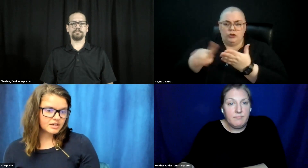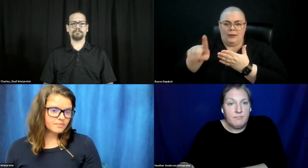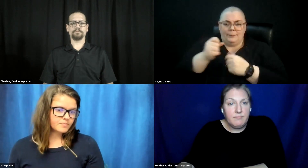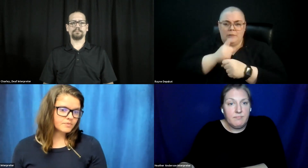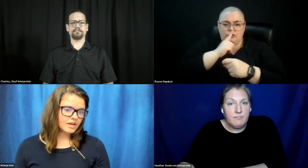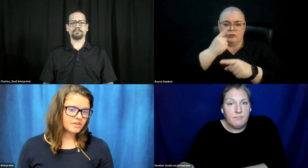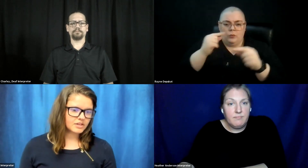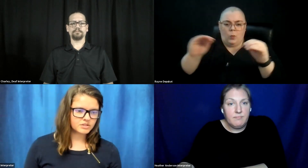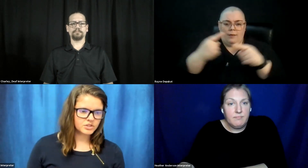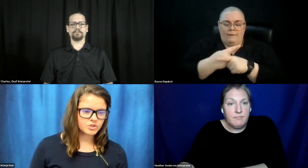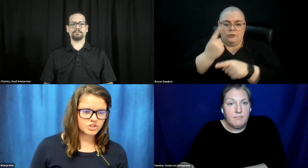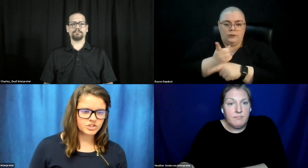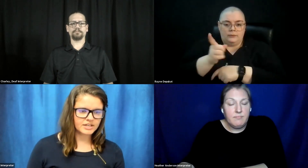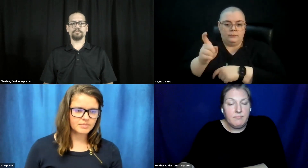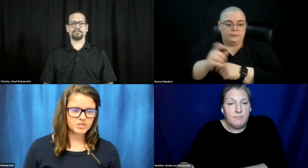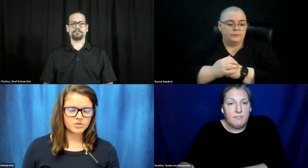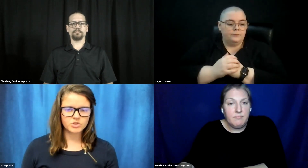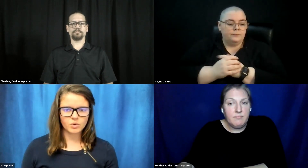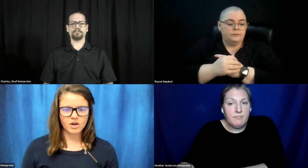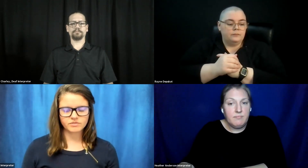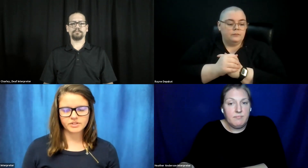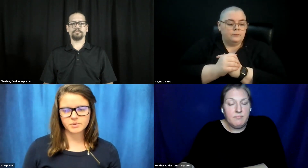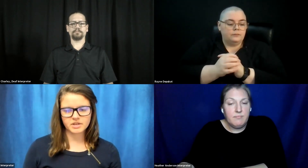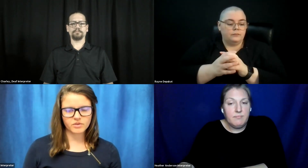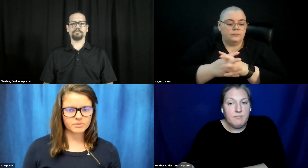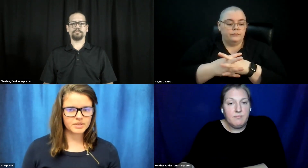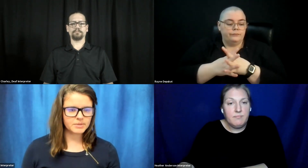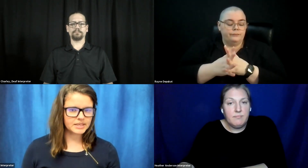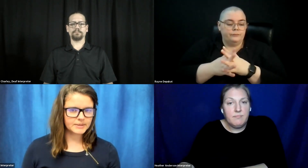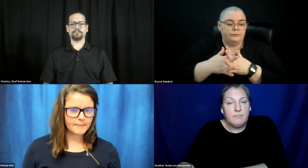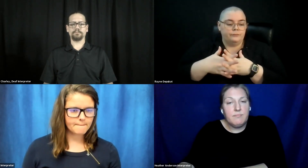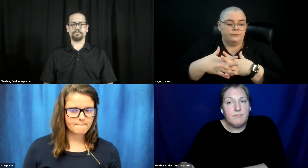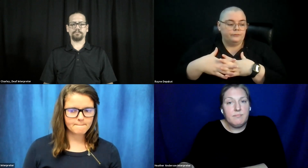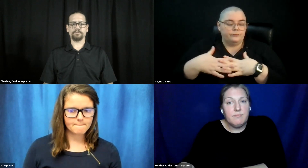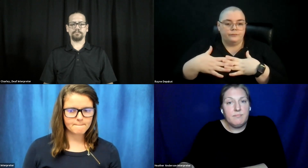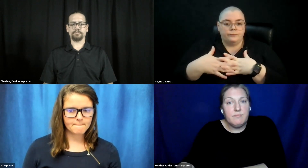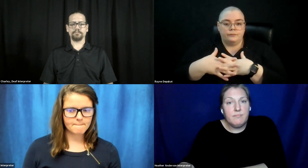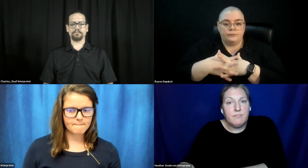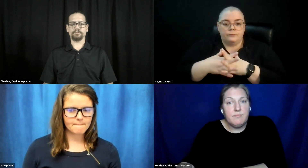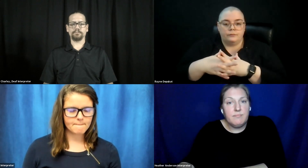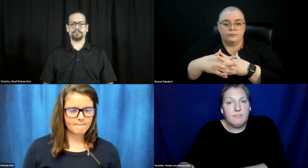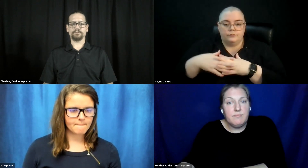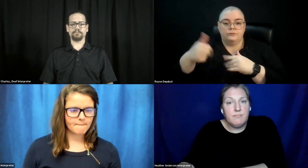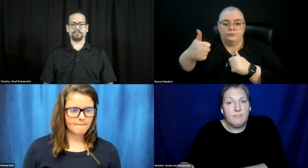Um, I think you just check to make sure there's no conflict with another committee meeting.